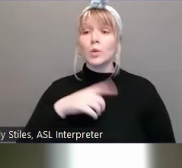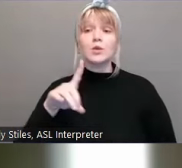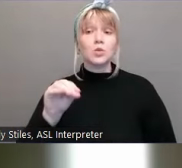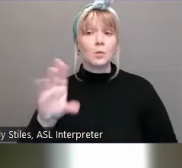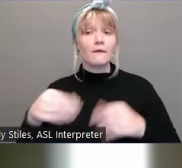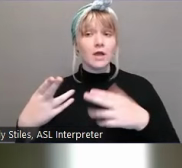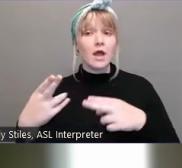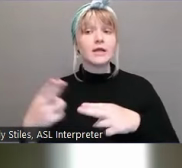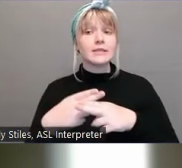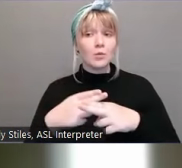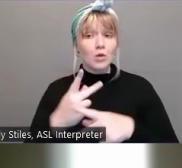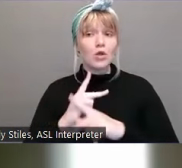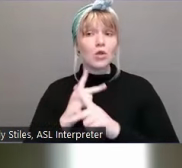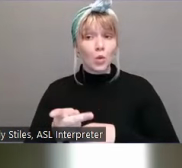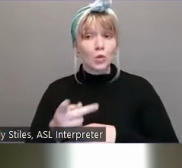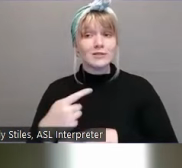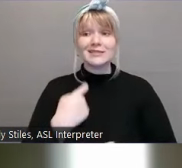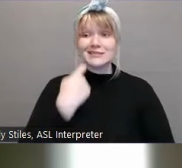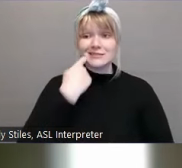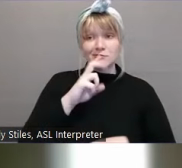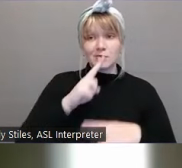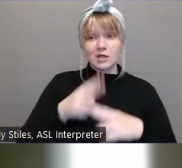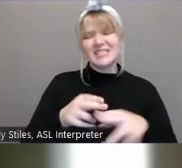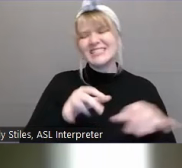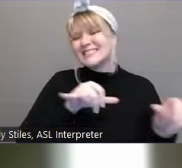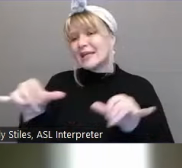as I said, very much like a library.